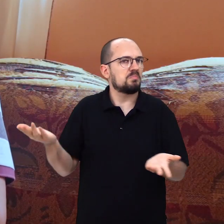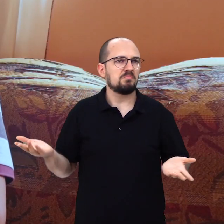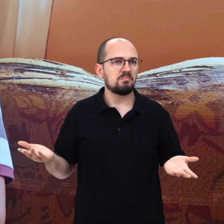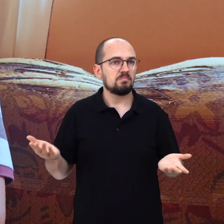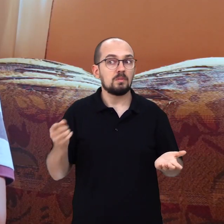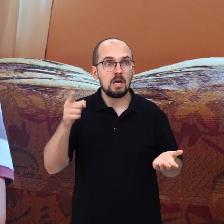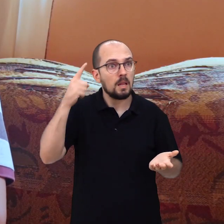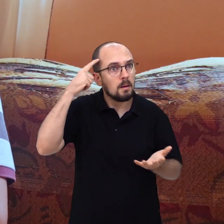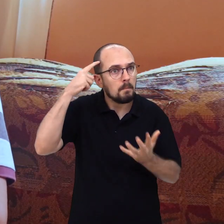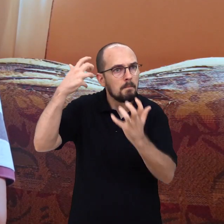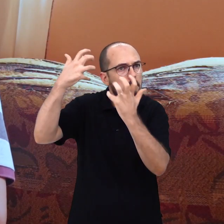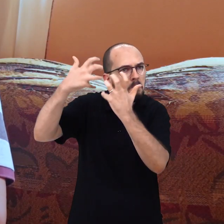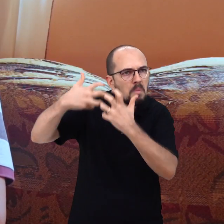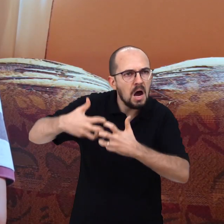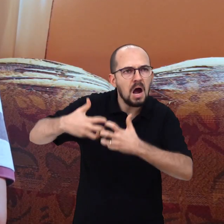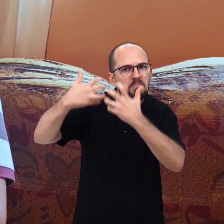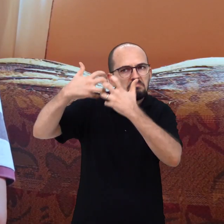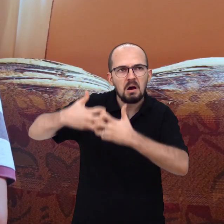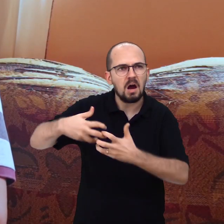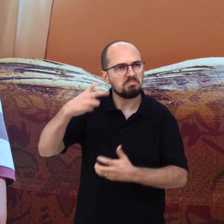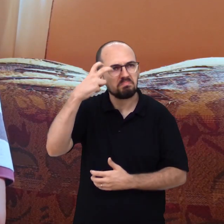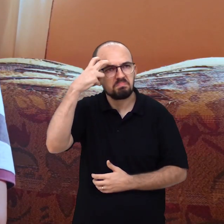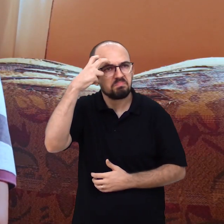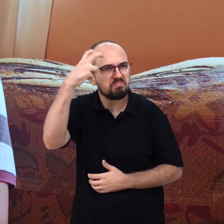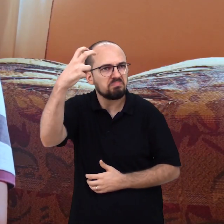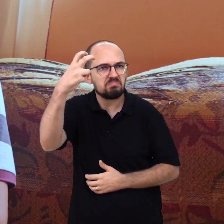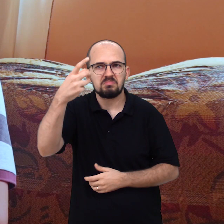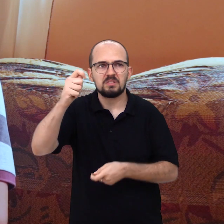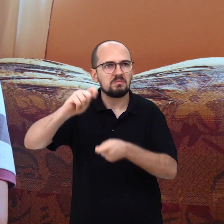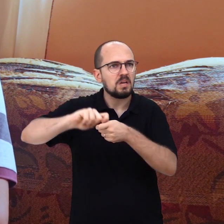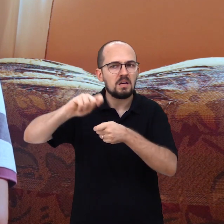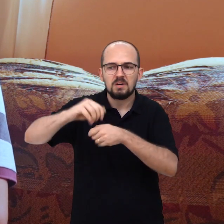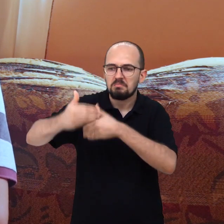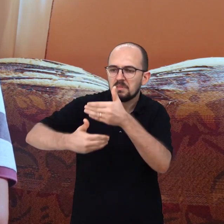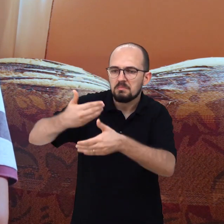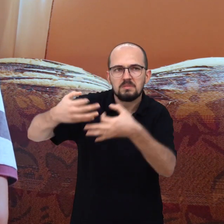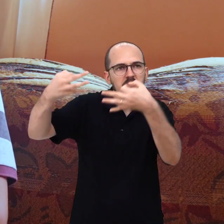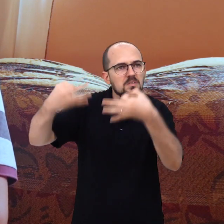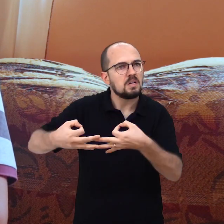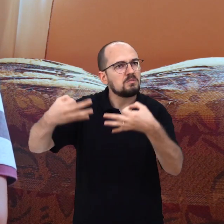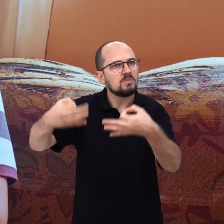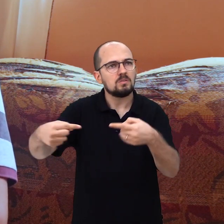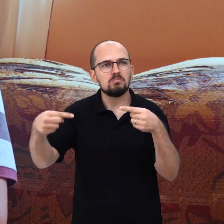He is able to think, to reason. He is intelligent. He does his things right.